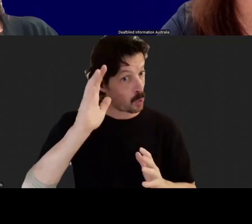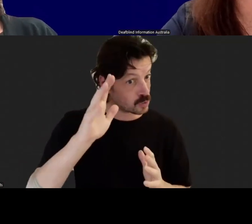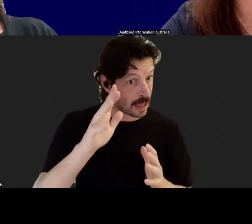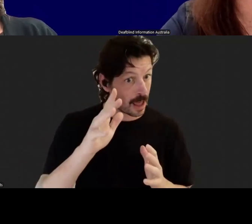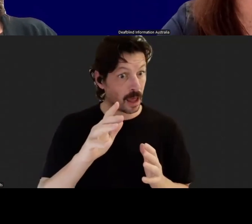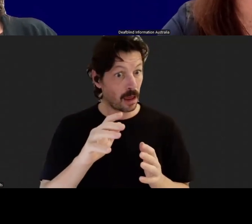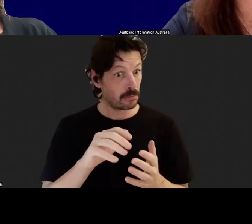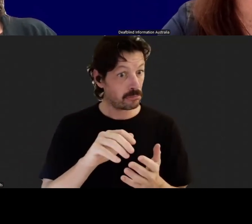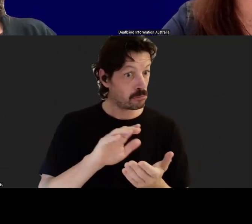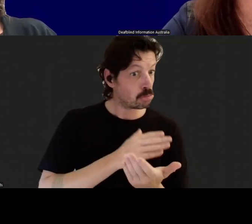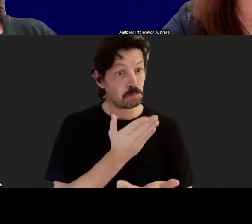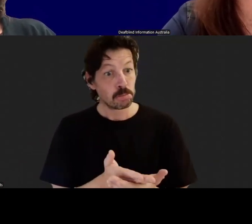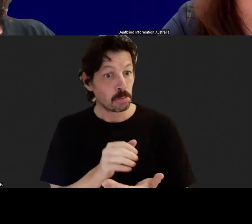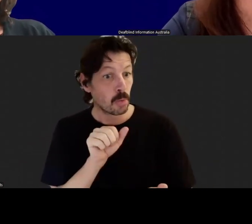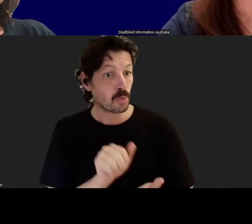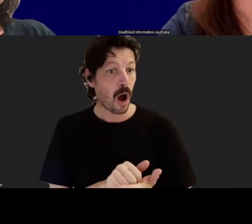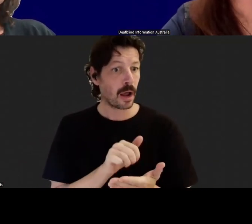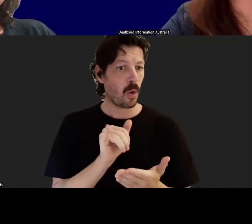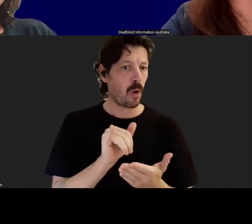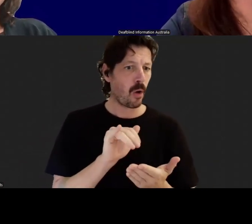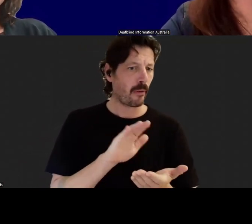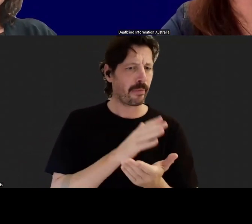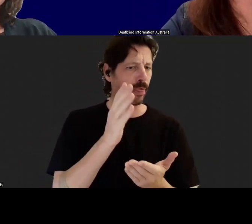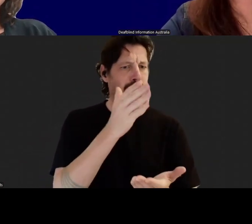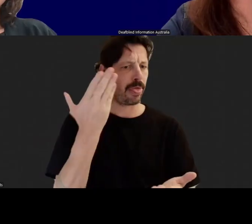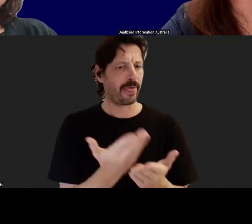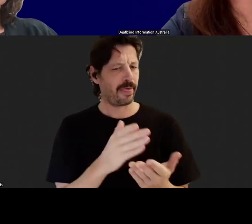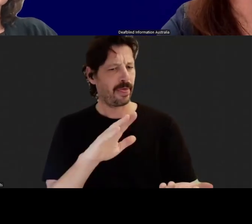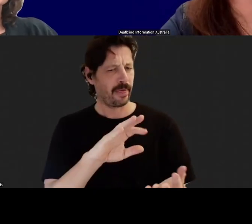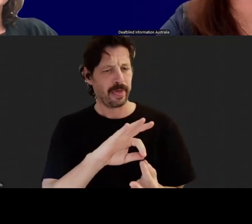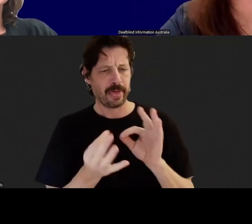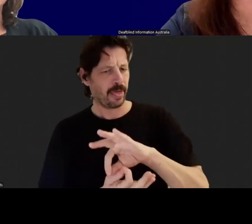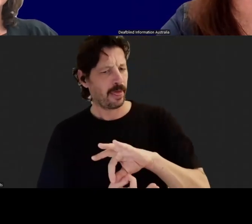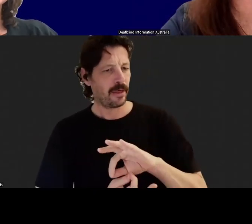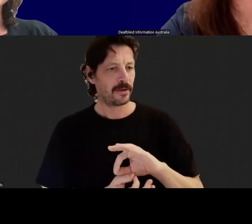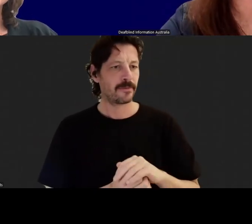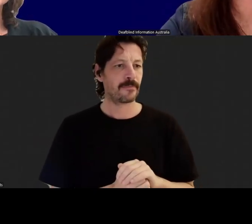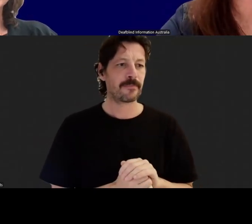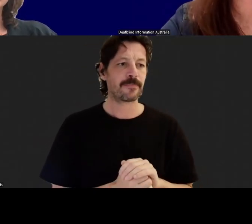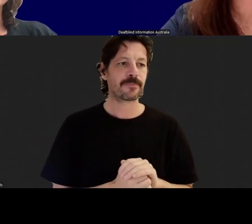Thinking about how their questions are worded or anything there… Theresa speaking. I don't usually